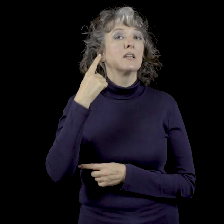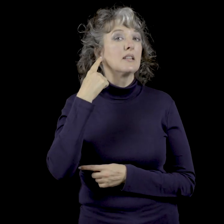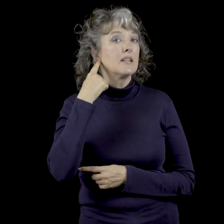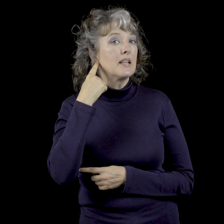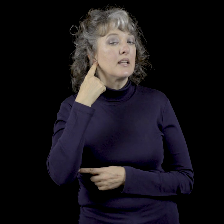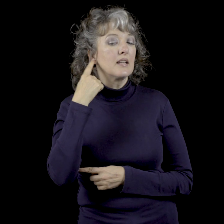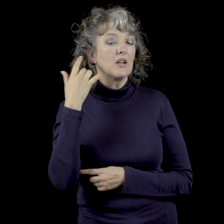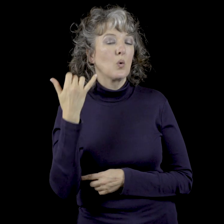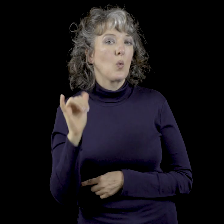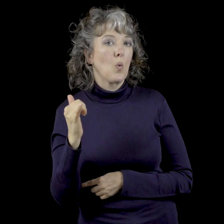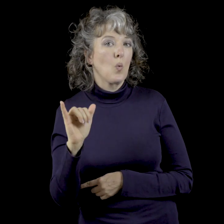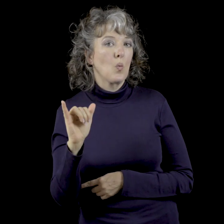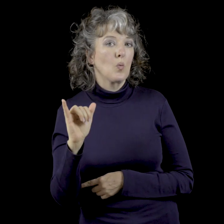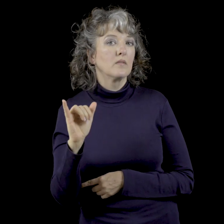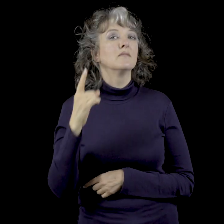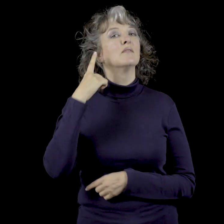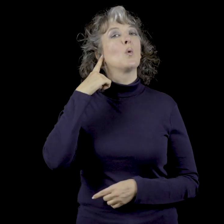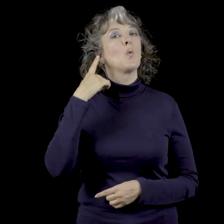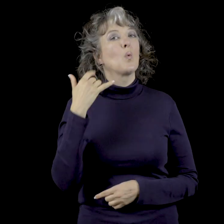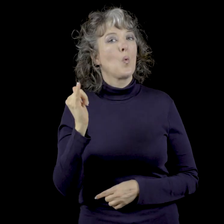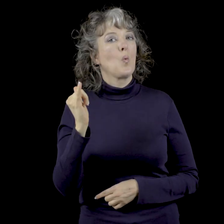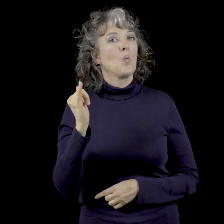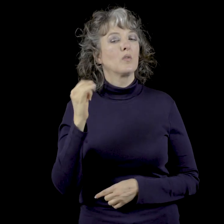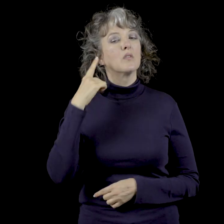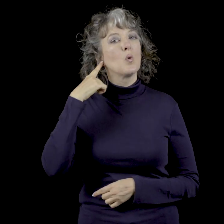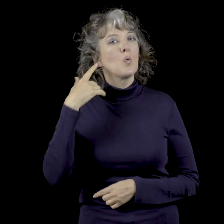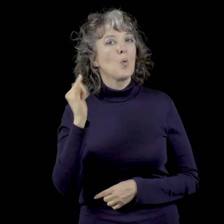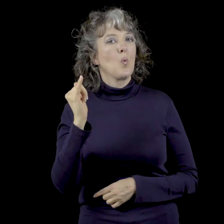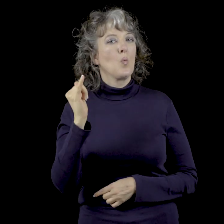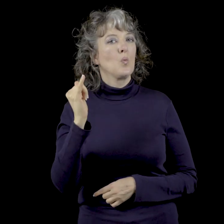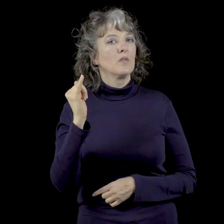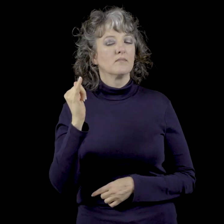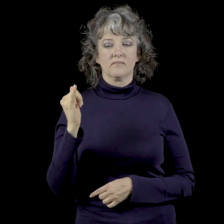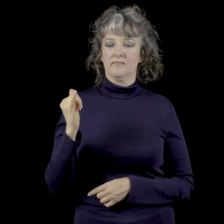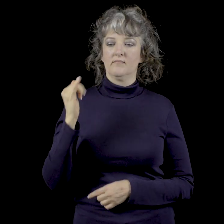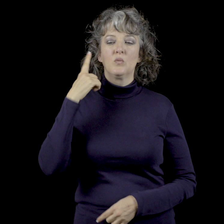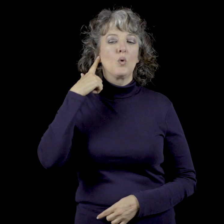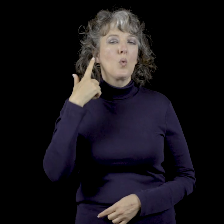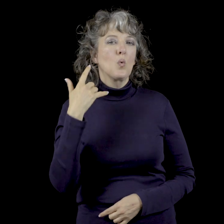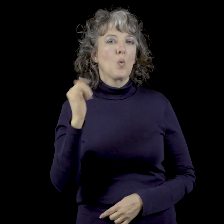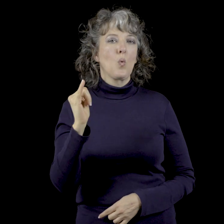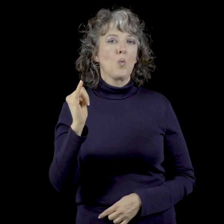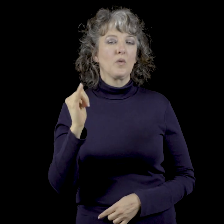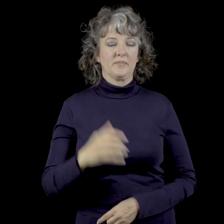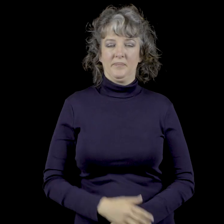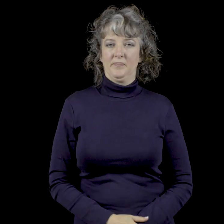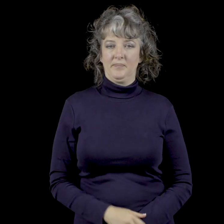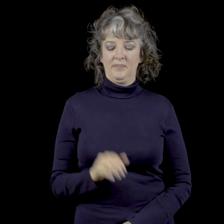Gold Nugget Gold